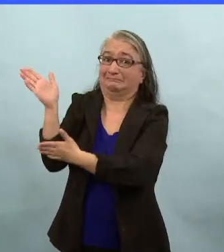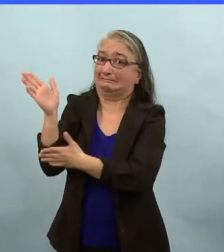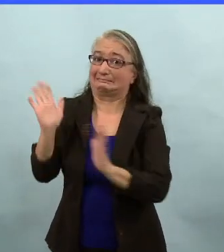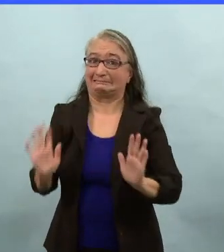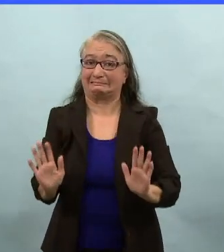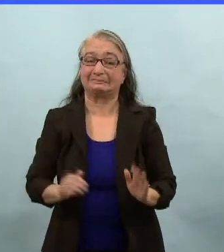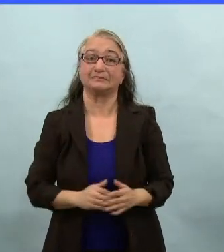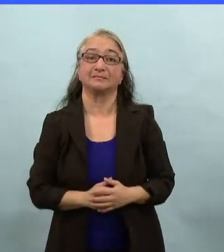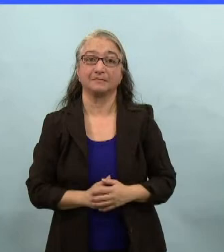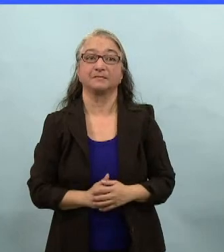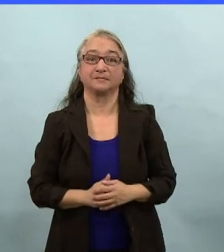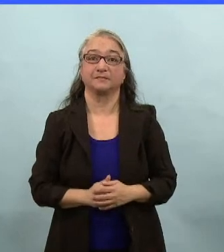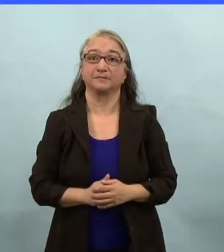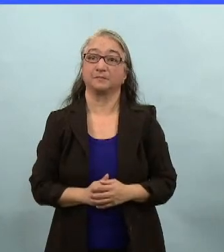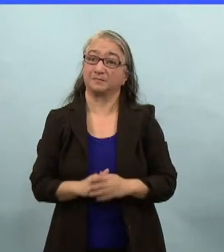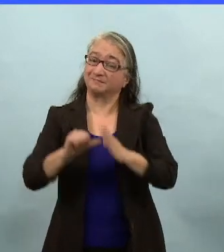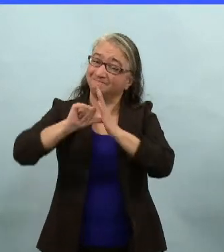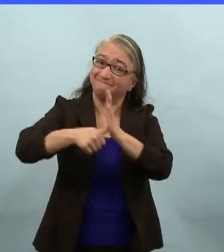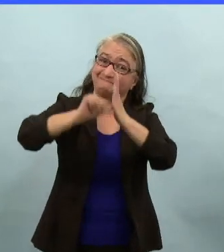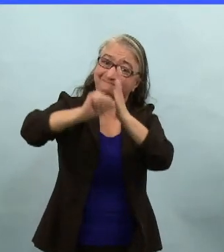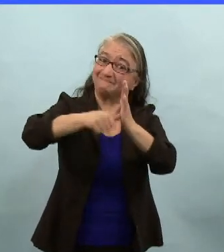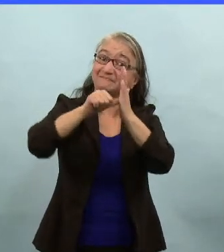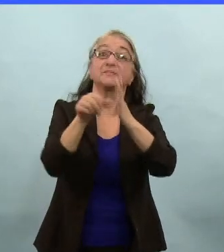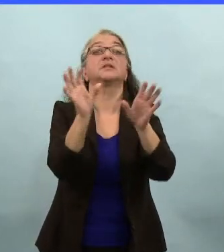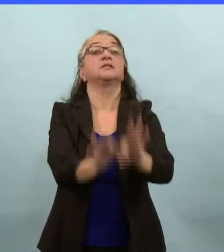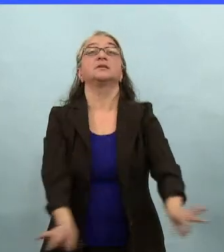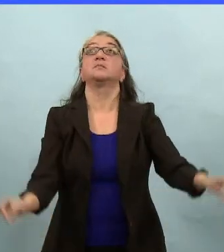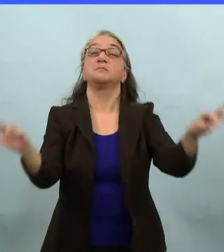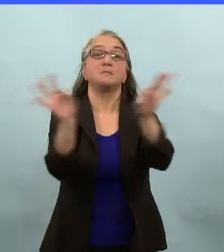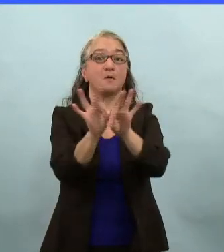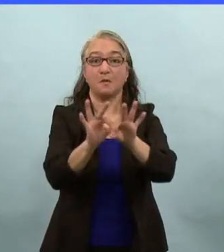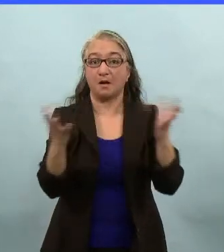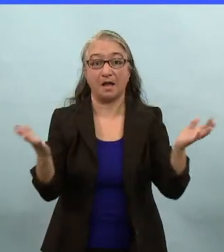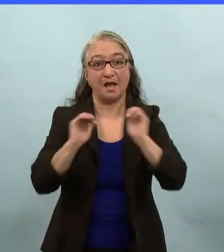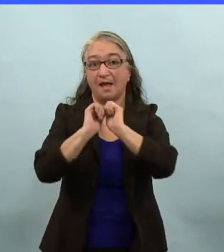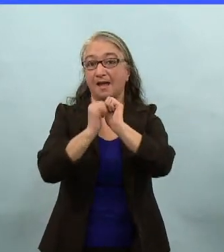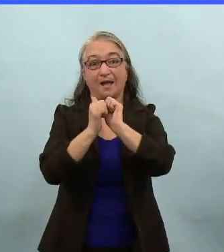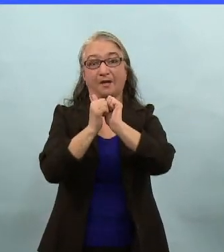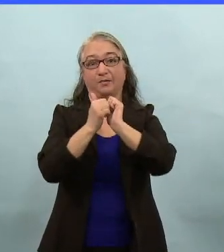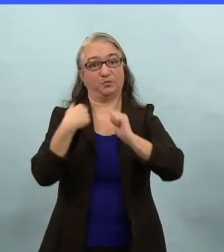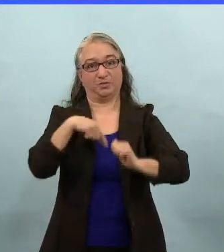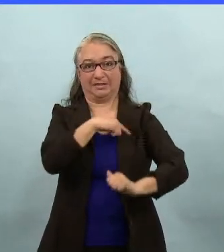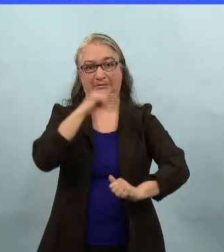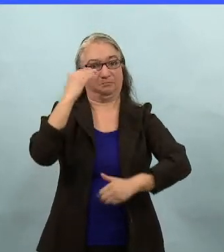the the need that the way out of this covid uh pandemic is through vaccination